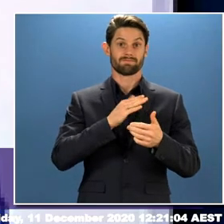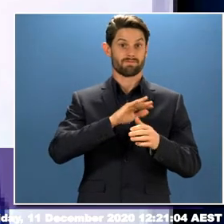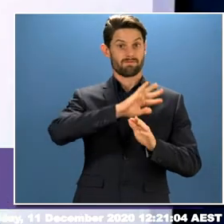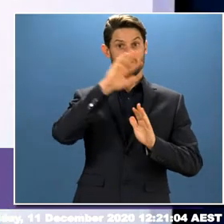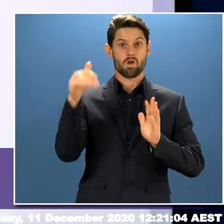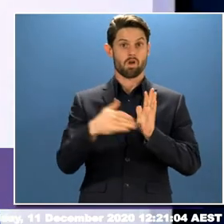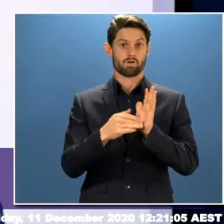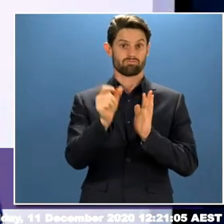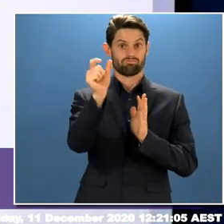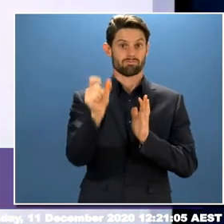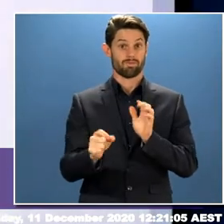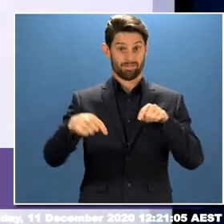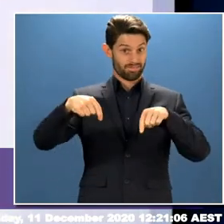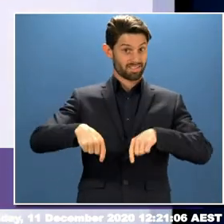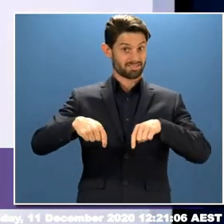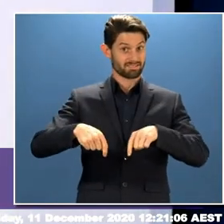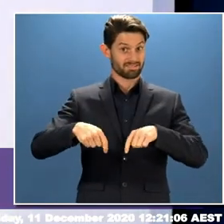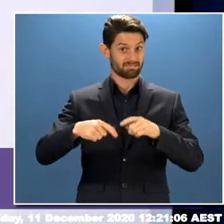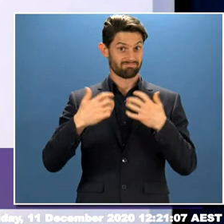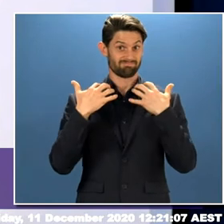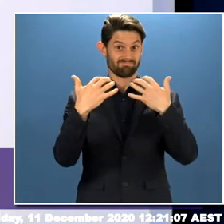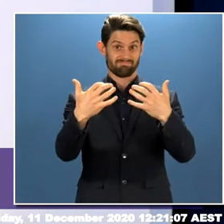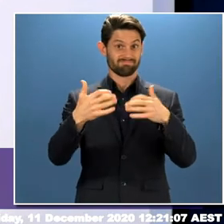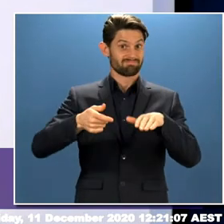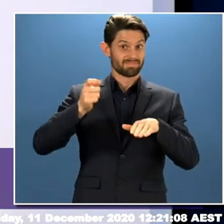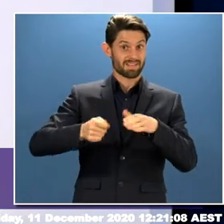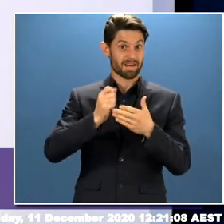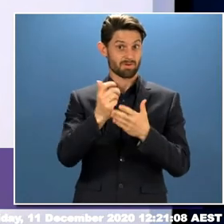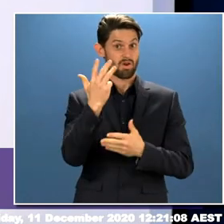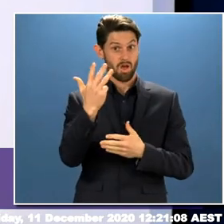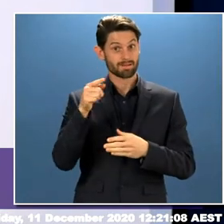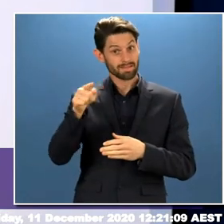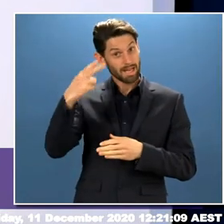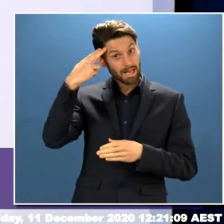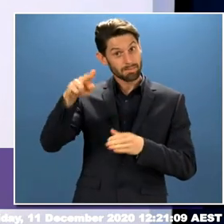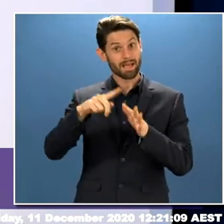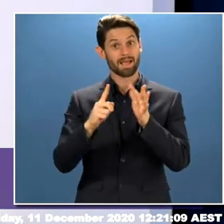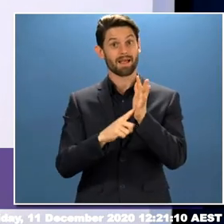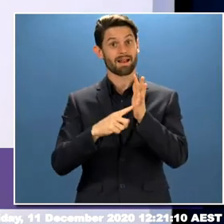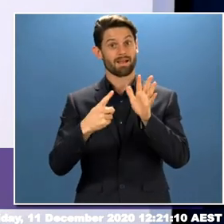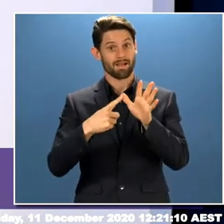Hearing 9, Ella Darling, who is here in the hearing room.